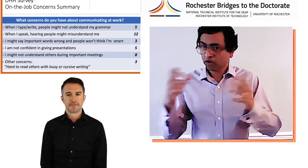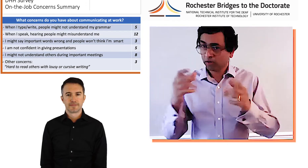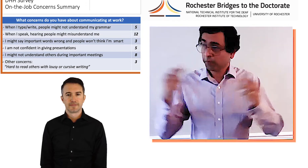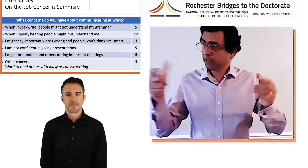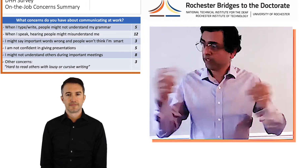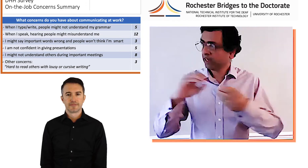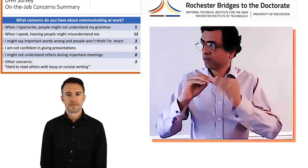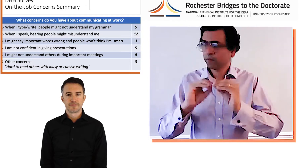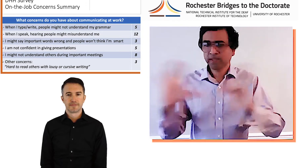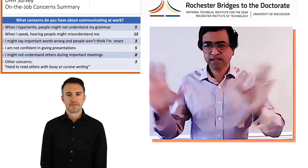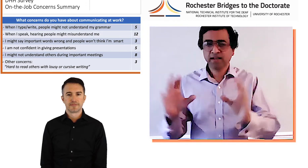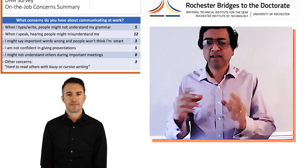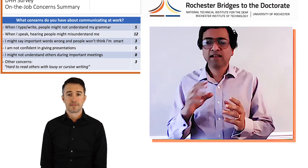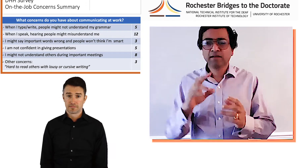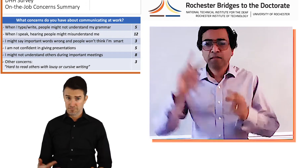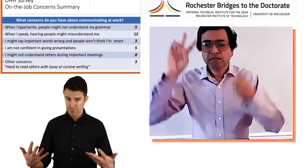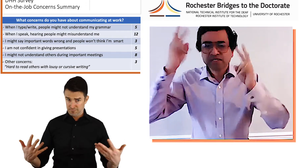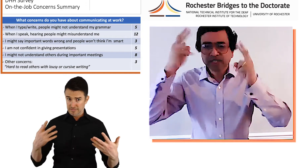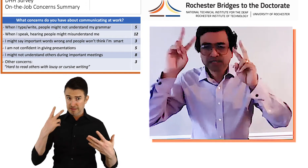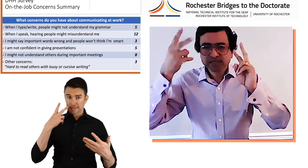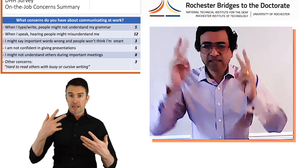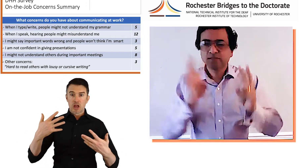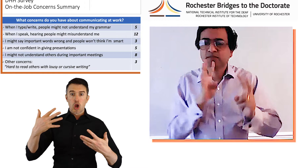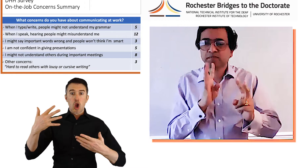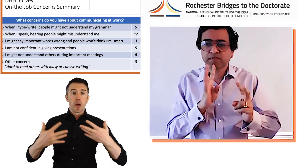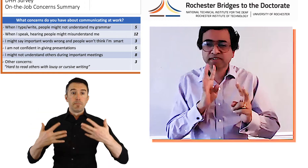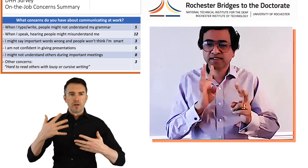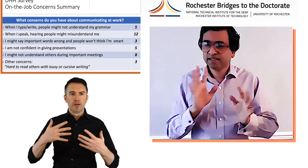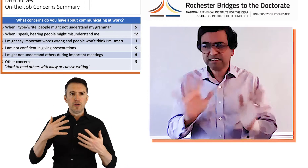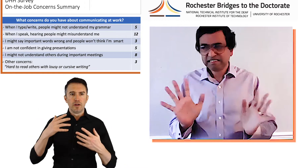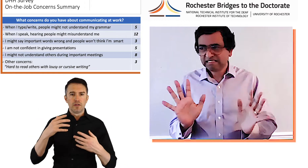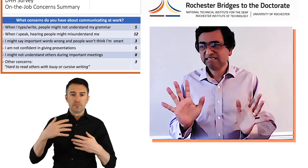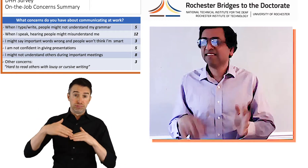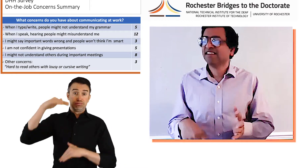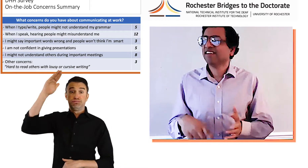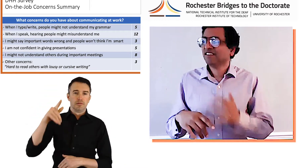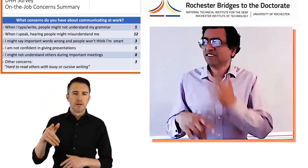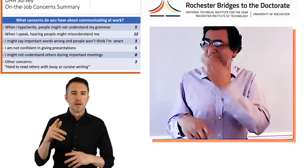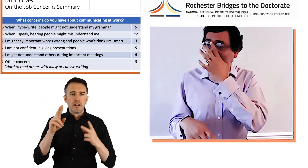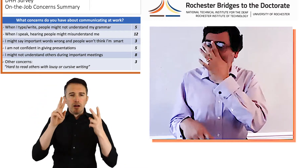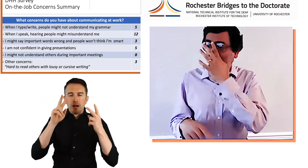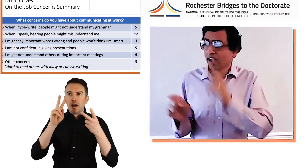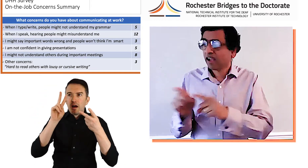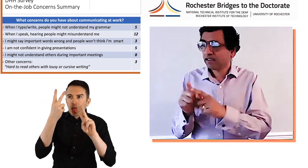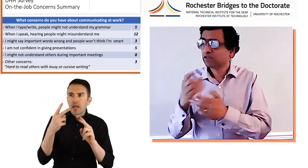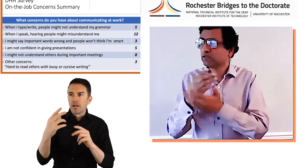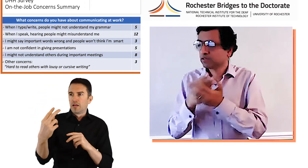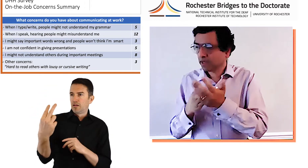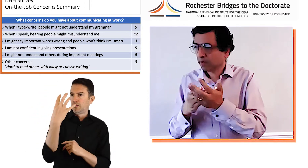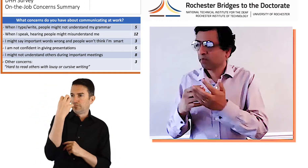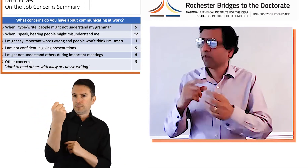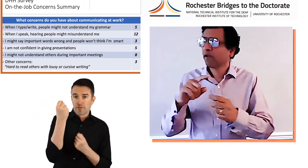A number of people said that there were clear miscommunications and misunderstandings that happened.